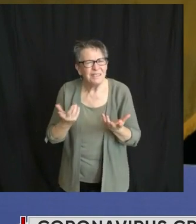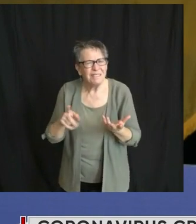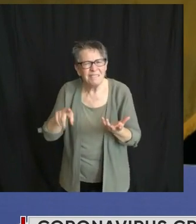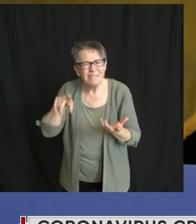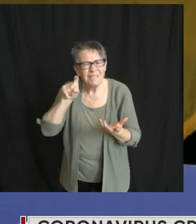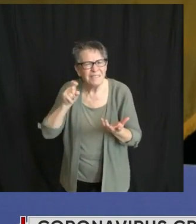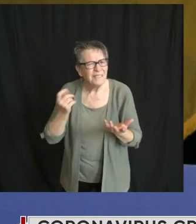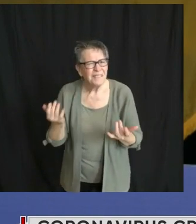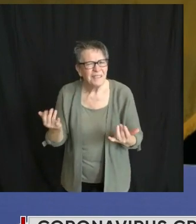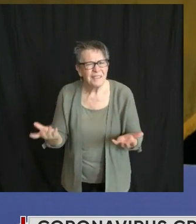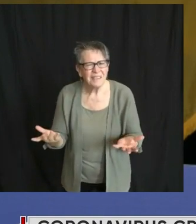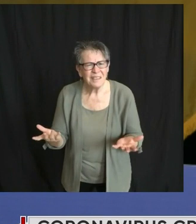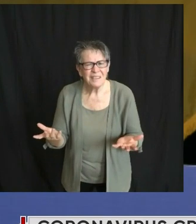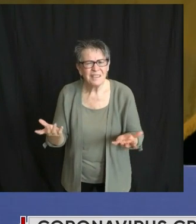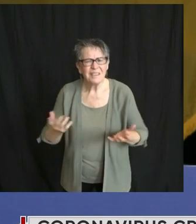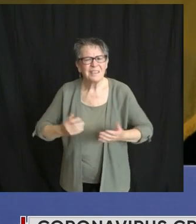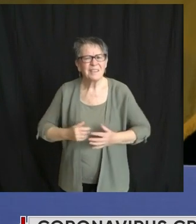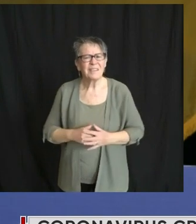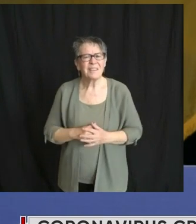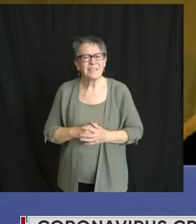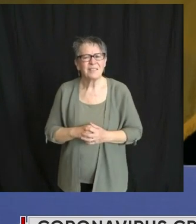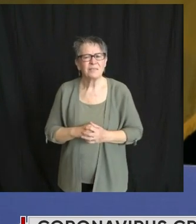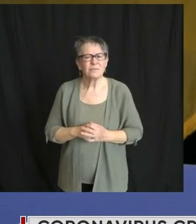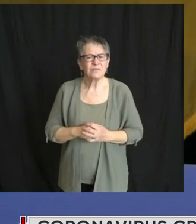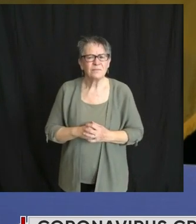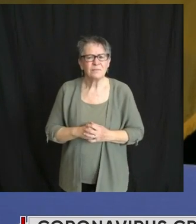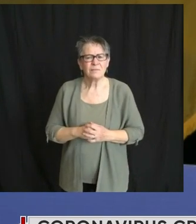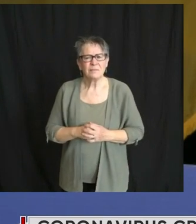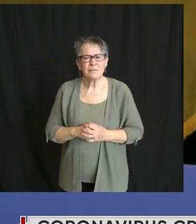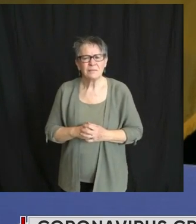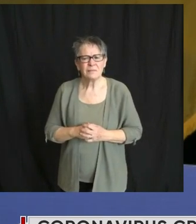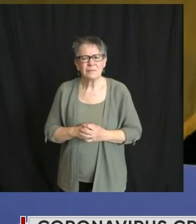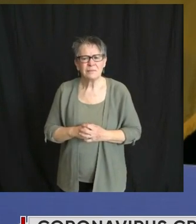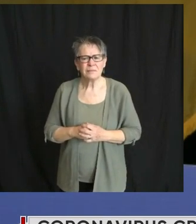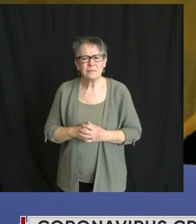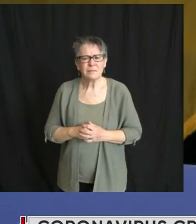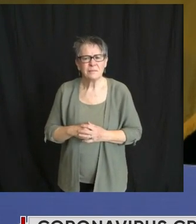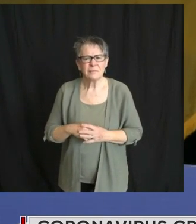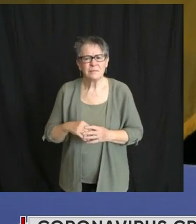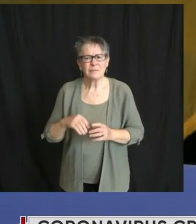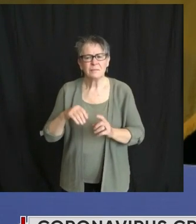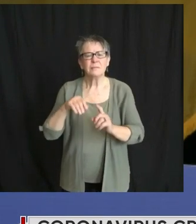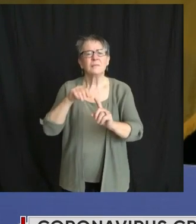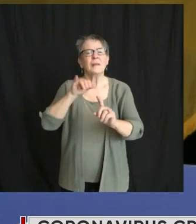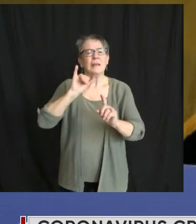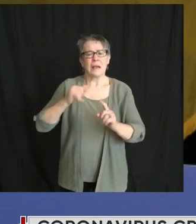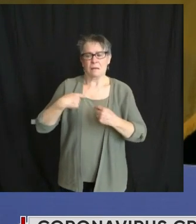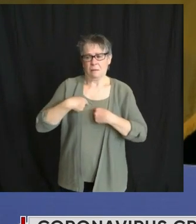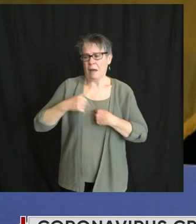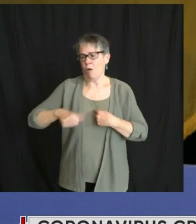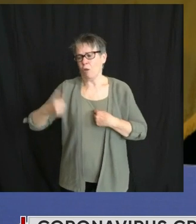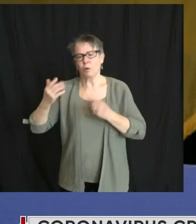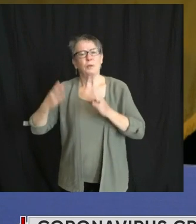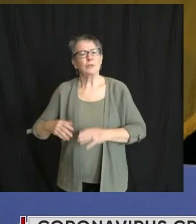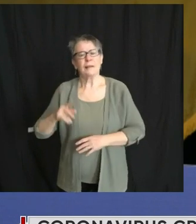I, WILL BE FILMING A PUBLIC SERVICE ANNOUNCEMENT TO REMIND